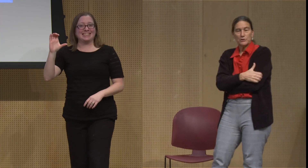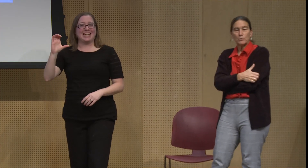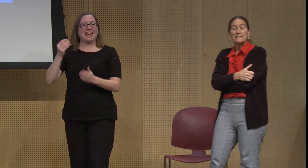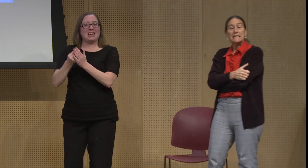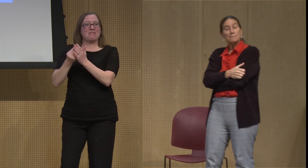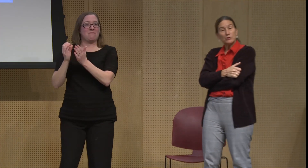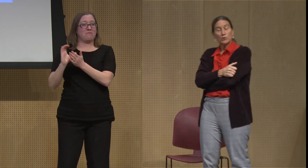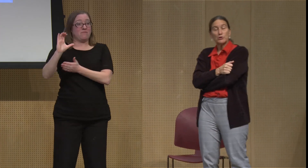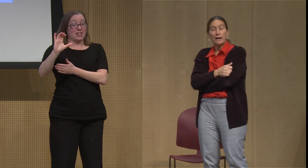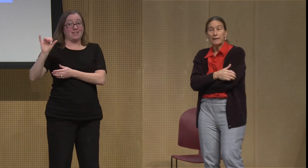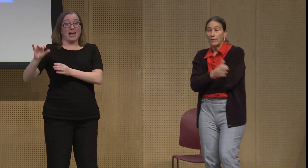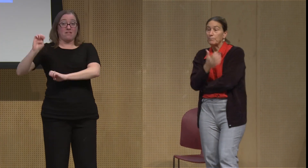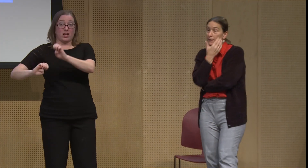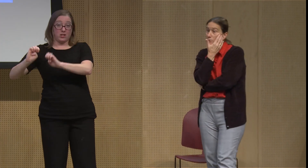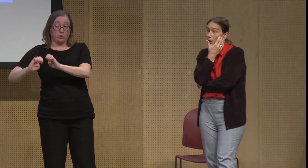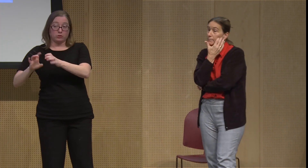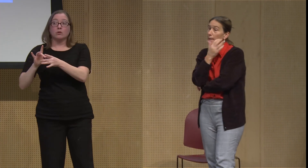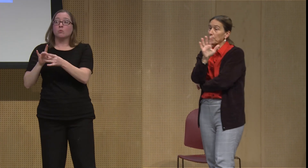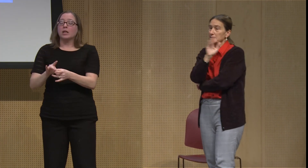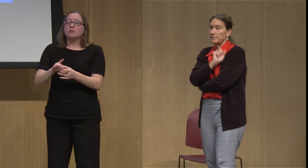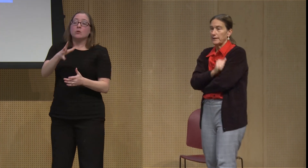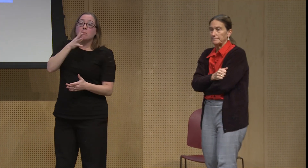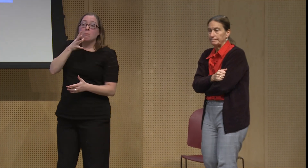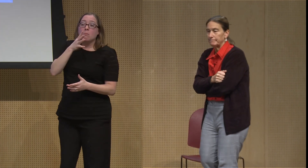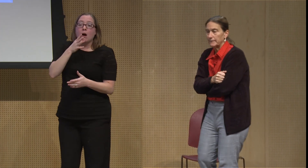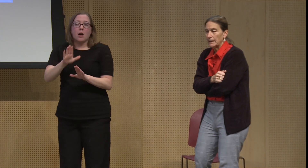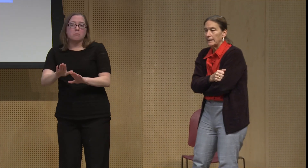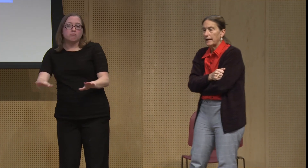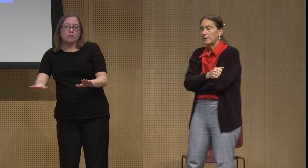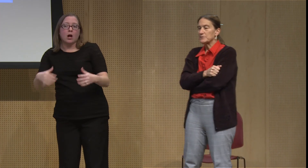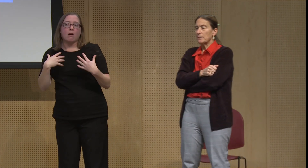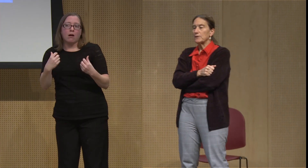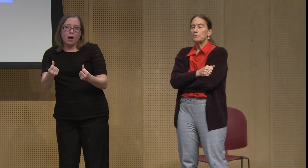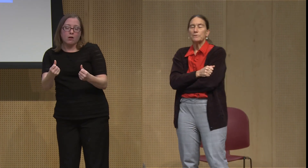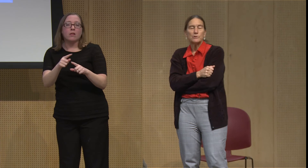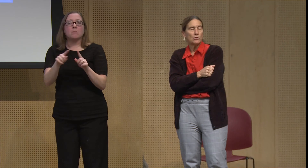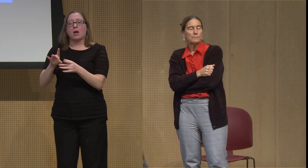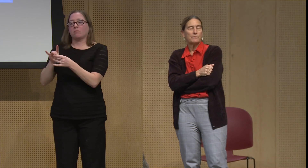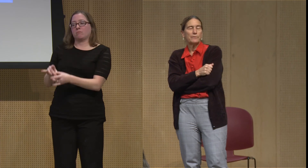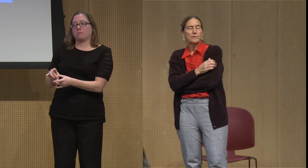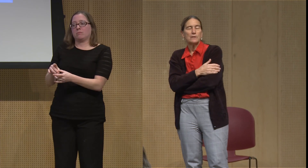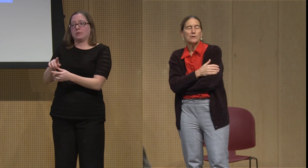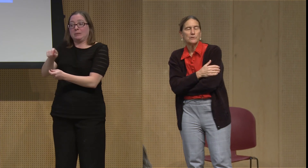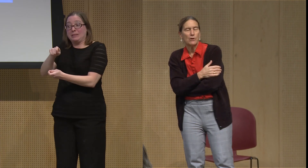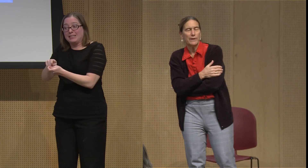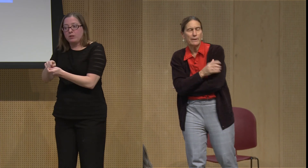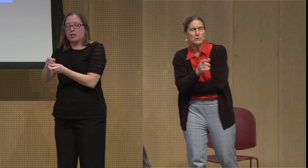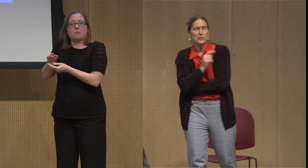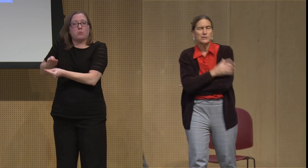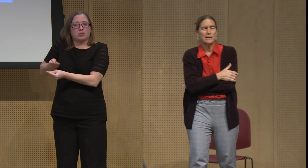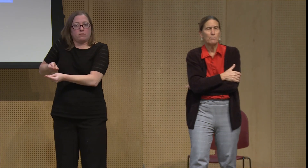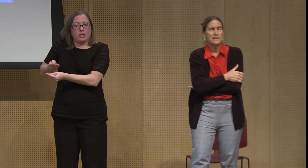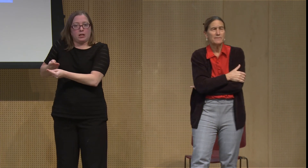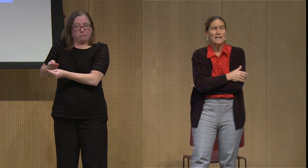WAS IN MATERNAL AND CHILD HEALTH, BUT IT WAS ALL ABOUT BREASTFEEDING. NOW IF SOMEBODY WOULD HAVE TOLD ME 15 YEARS AGO THAT I WAS GONNA STUDY BREASTFEEDING,